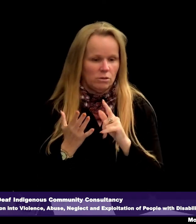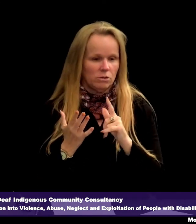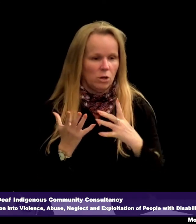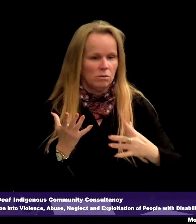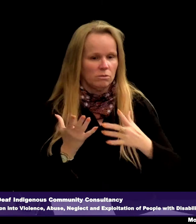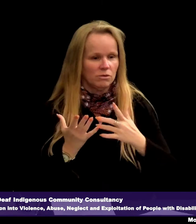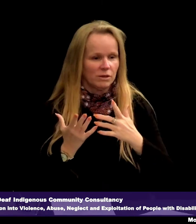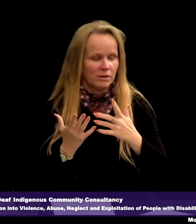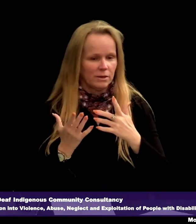Okay, I will just continue my answer.